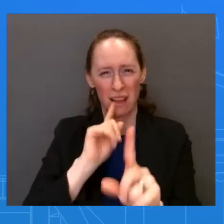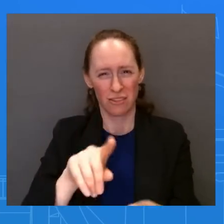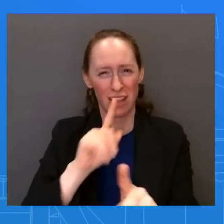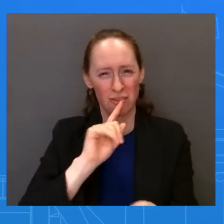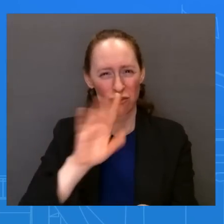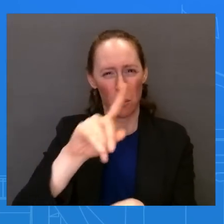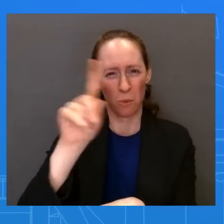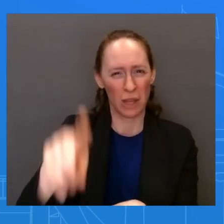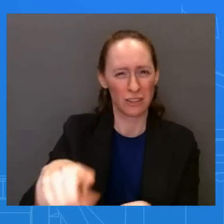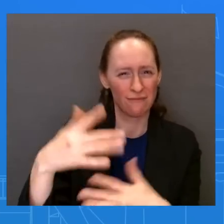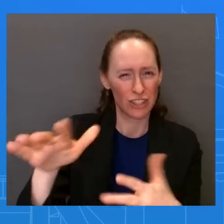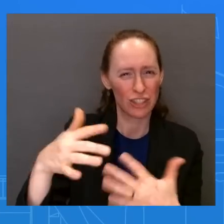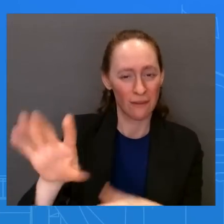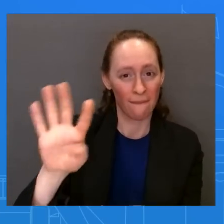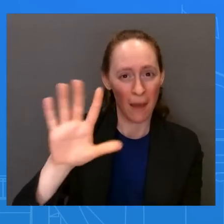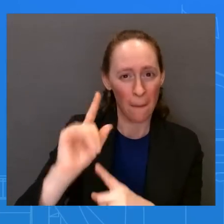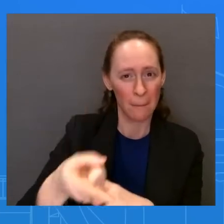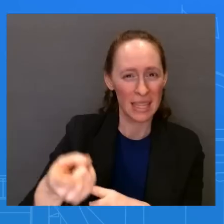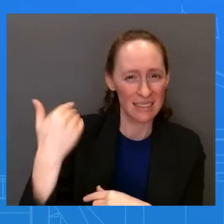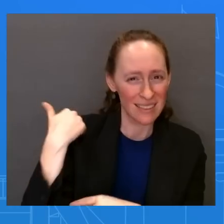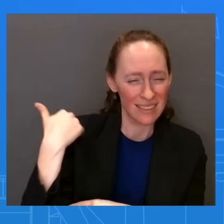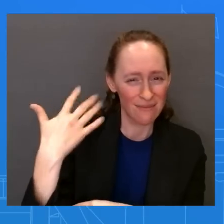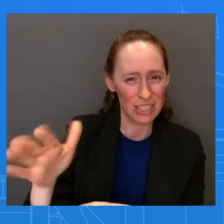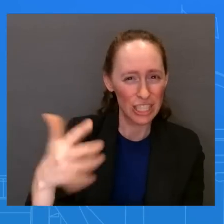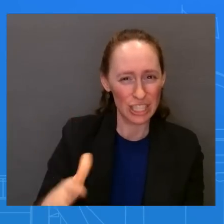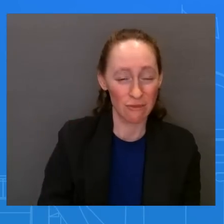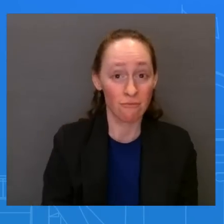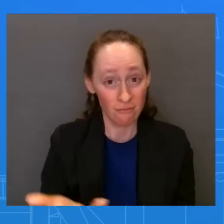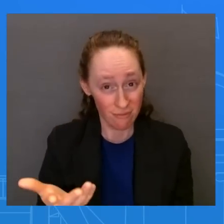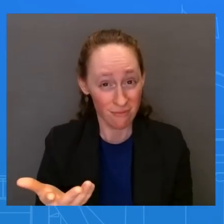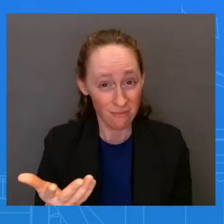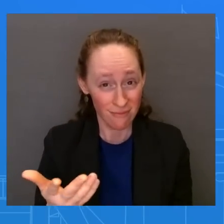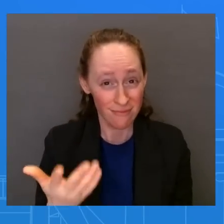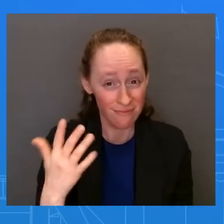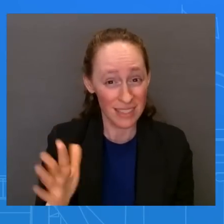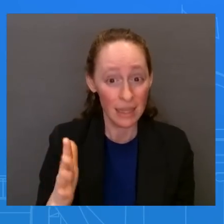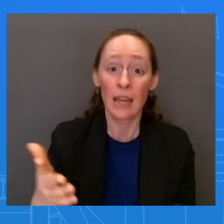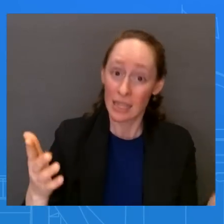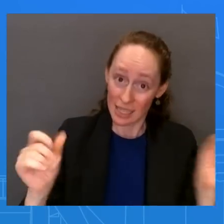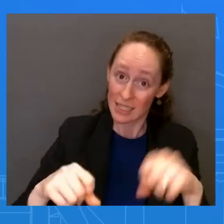took your questions about this particular issue. The Press: Correct. Ms. Jean-Pierre: He will continue to do that.